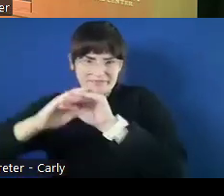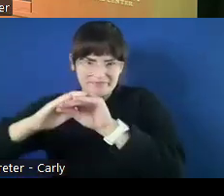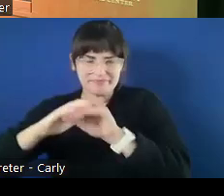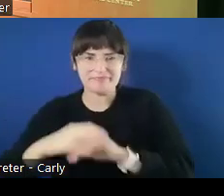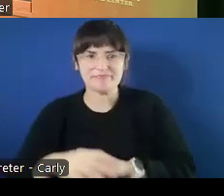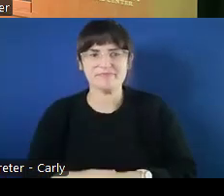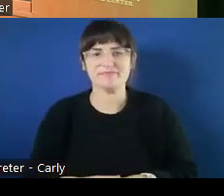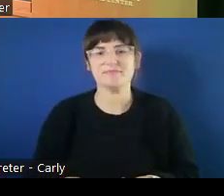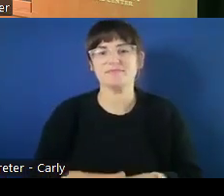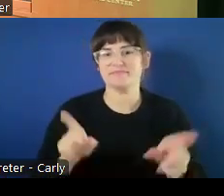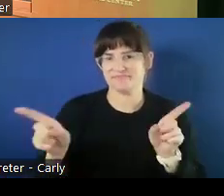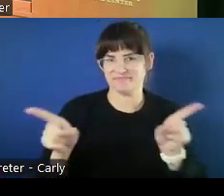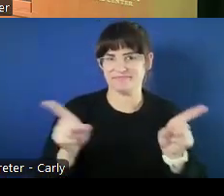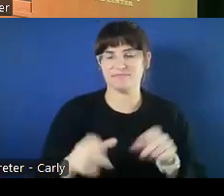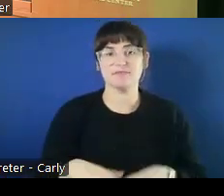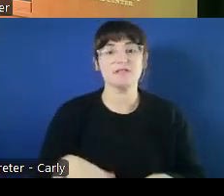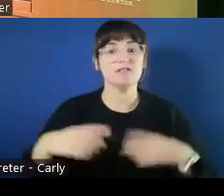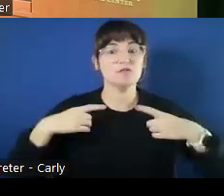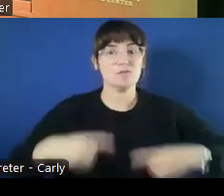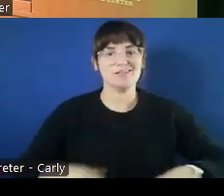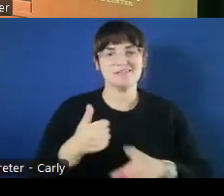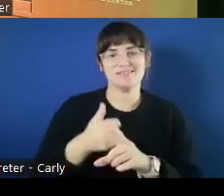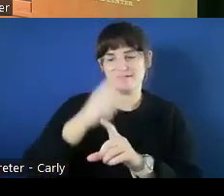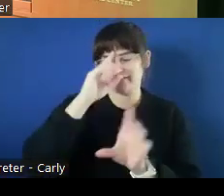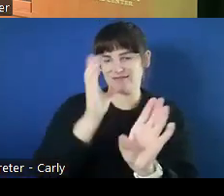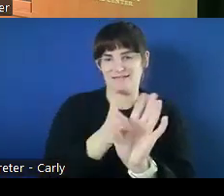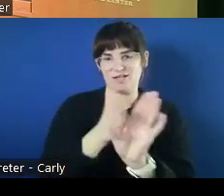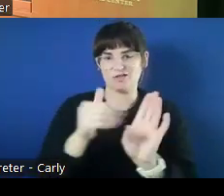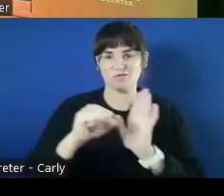now depression is the psychological symptom that is really kind of most consistently associated